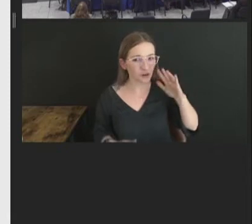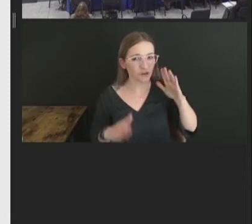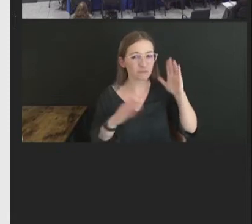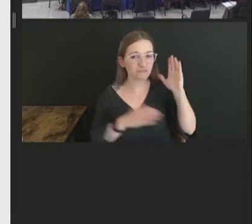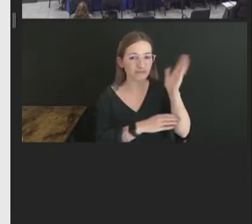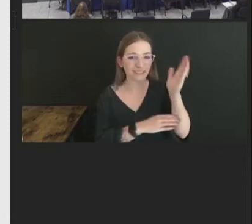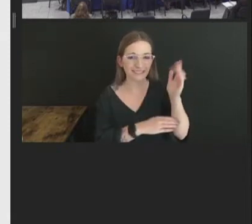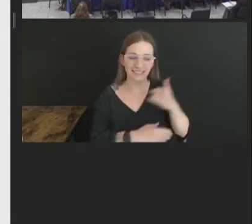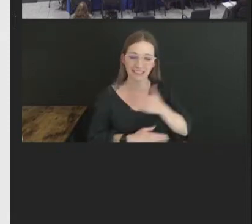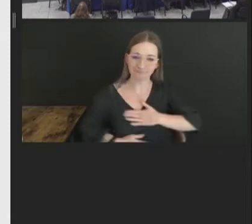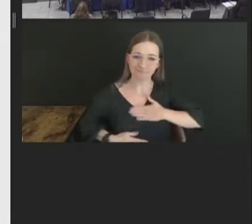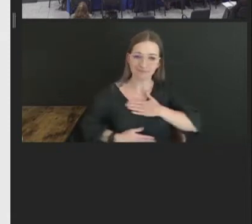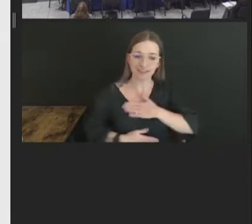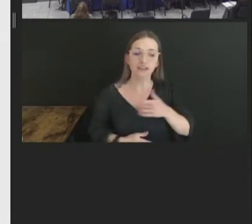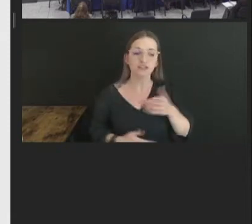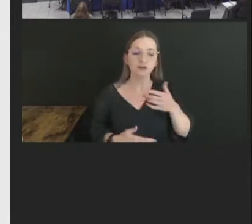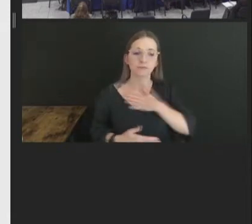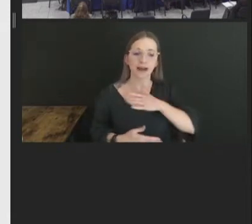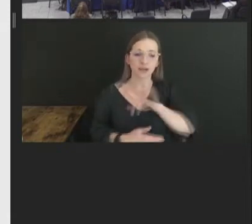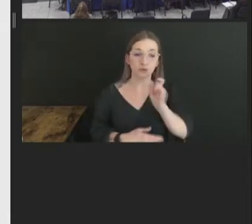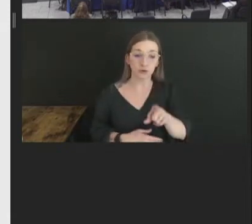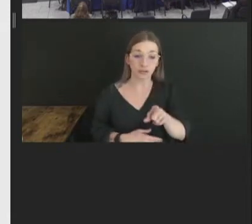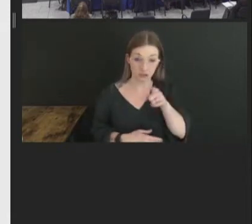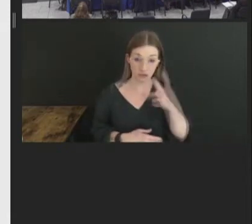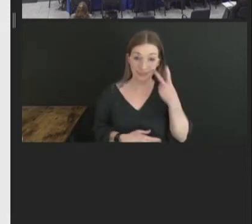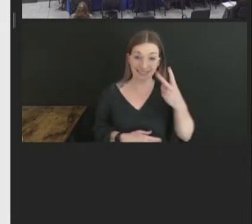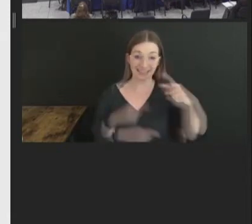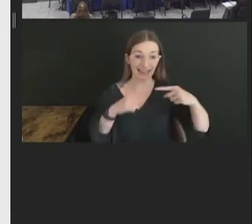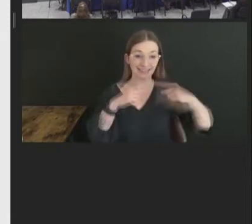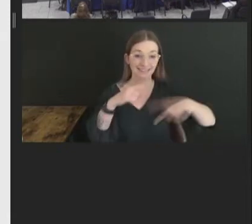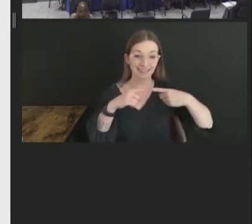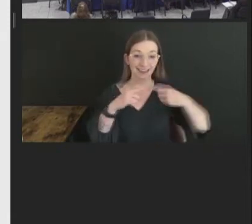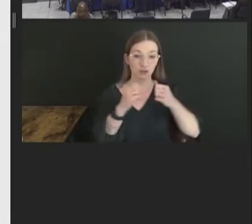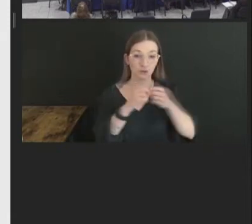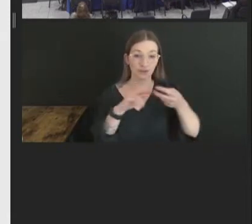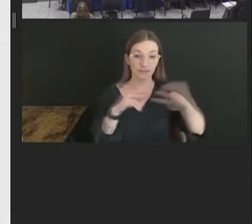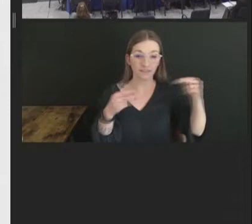do you see a cycle with the variance? Do you see if there's any external factors that are